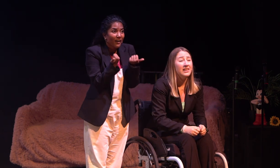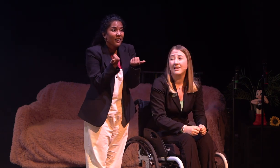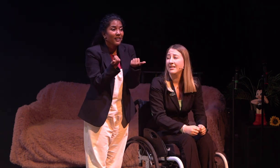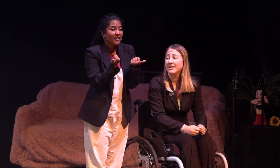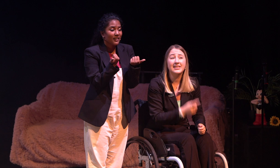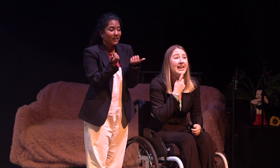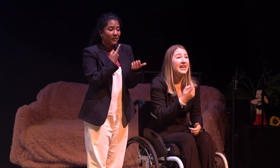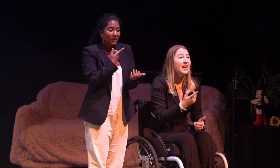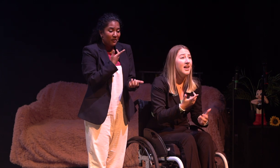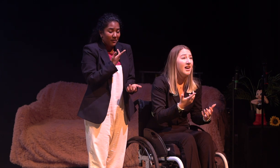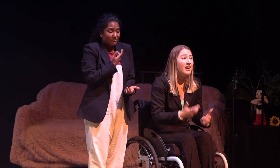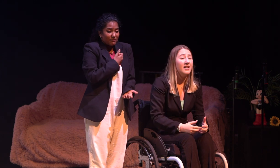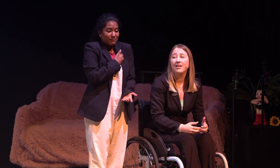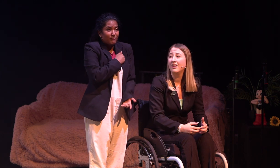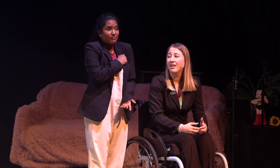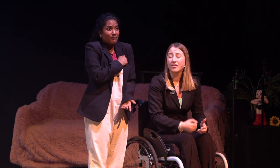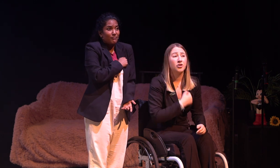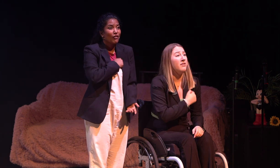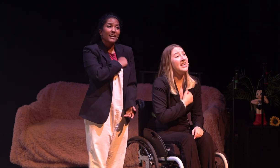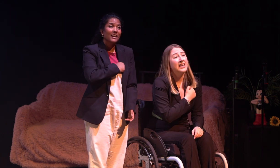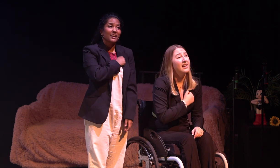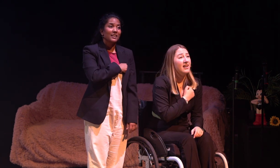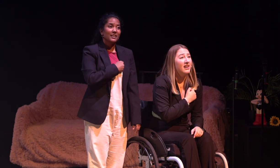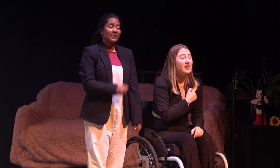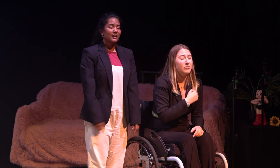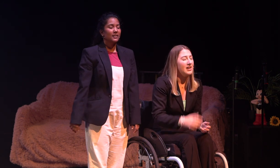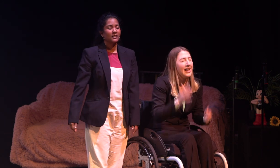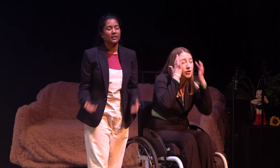say sorry. I don't know what for, like, just,